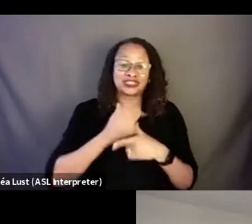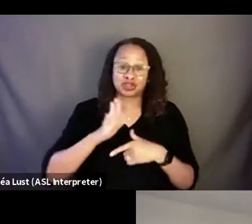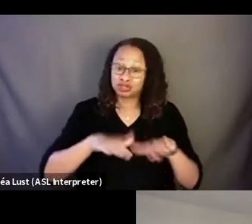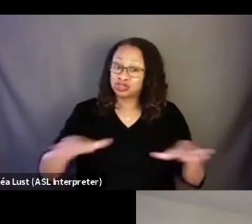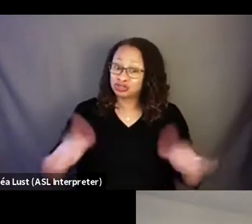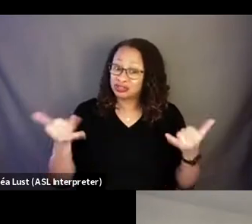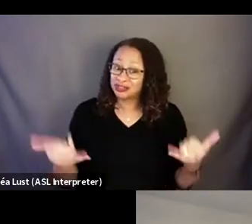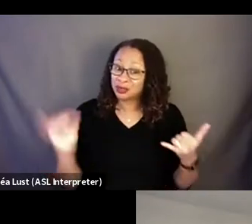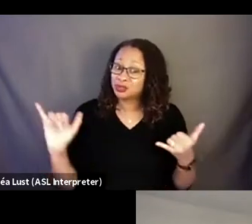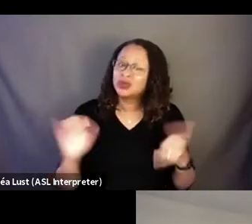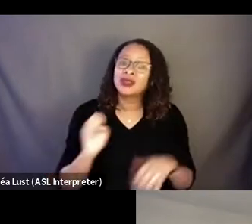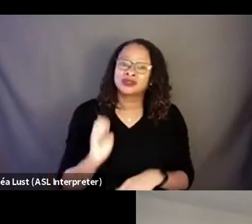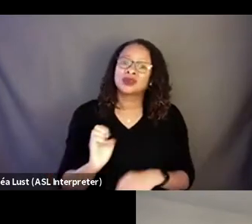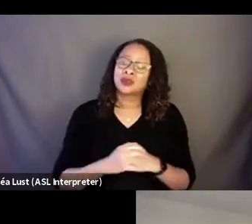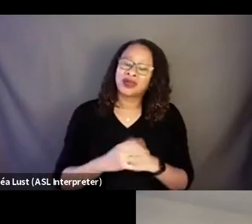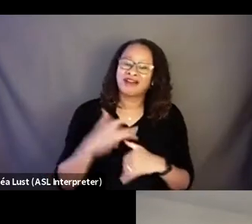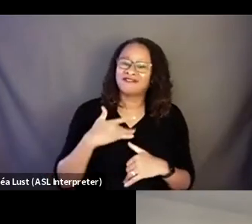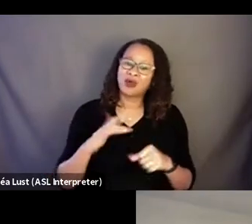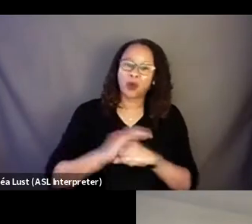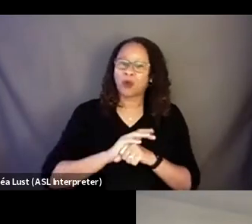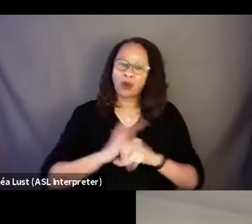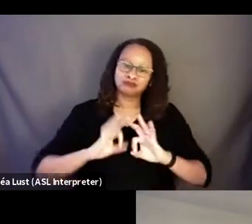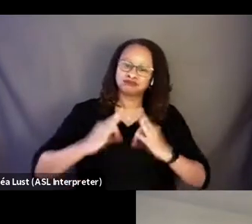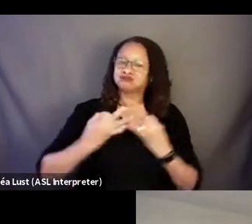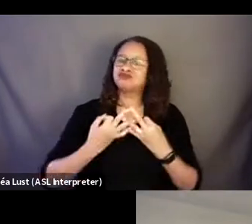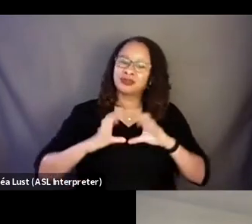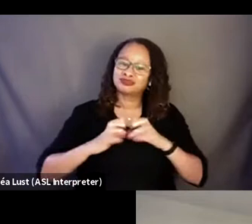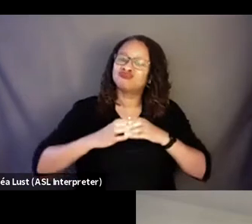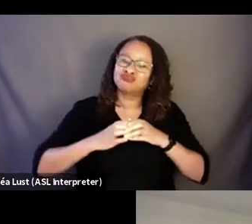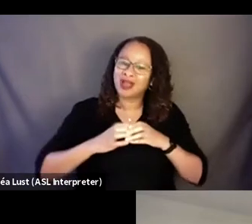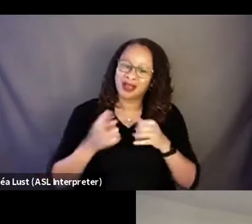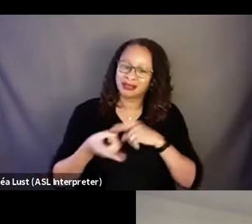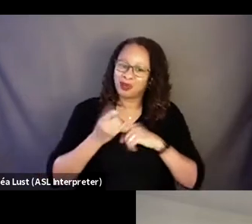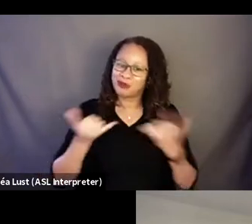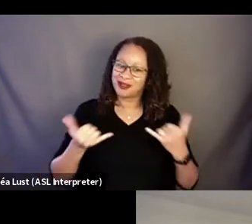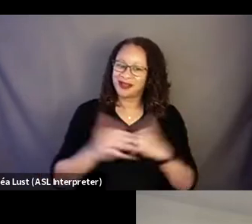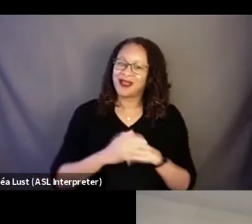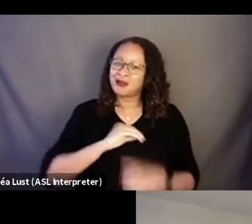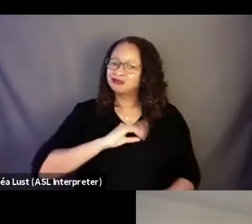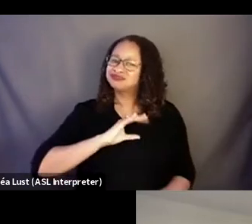So we feel like a wholesome family at the moment and we're very excited about it.